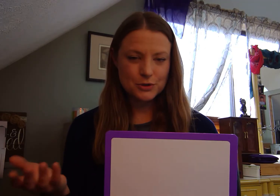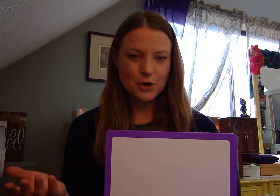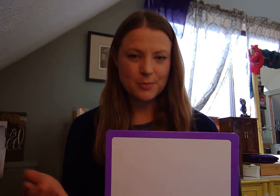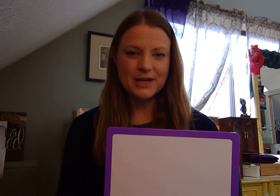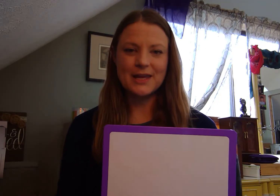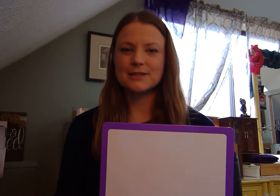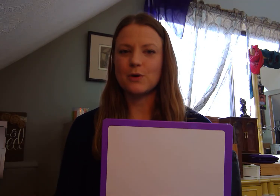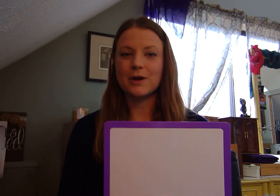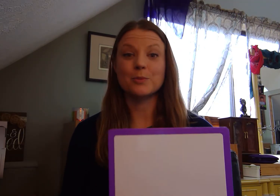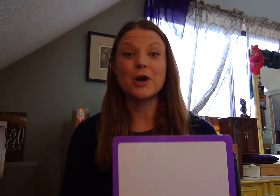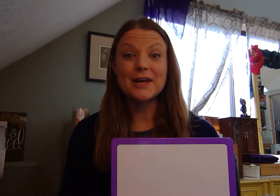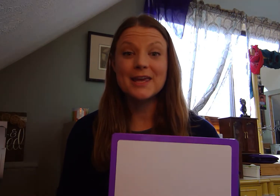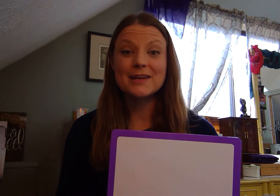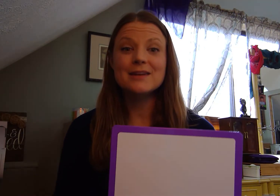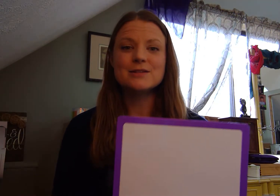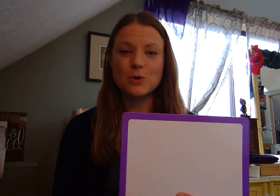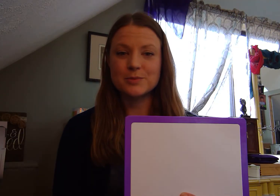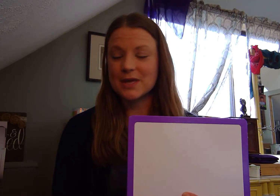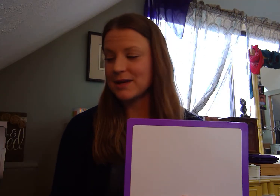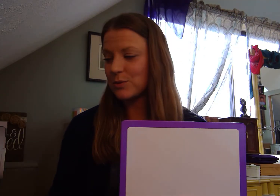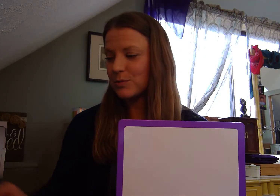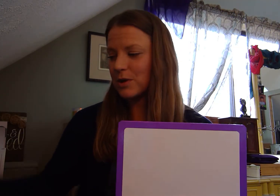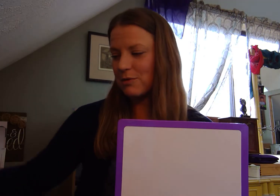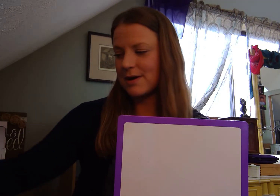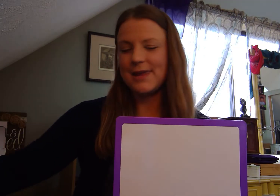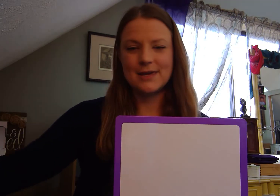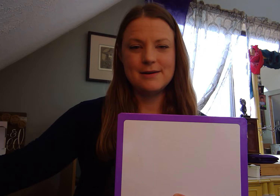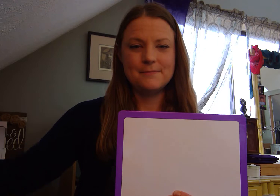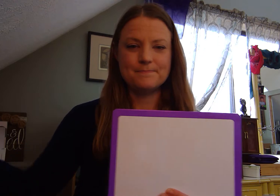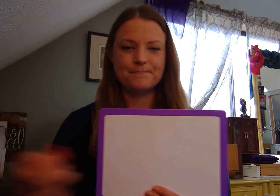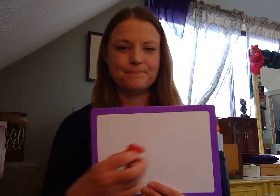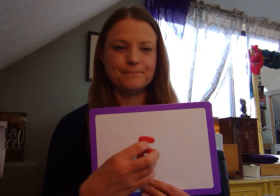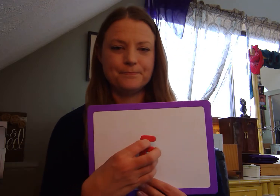dominant hand so I am right handed so I'm signing with my right hand